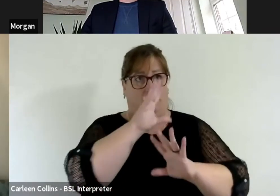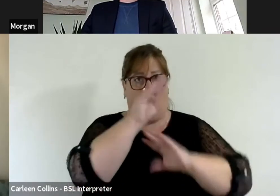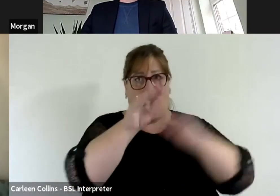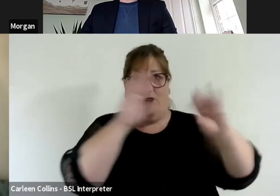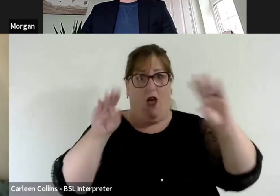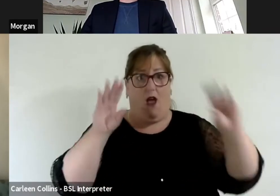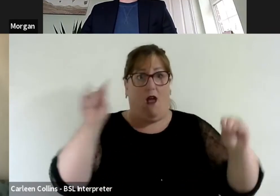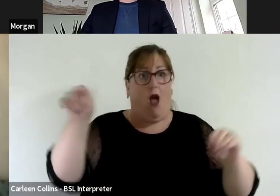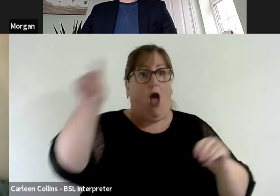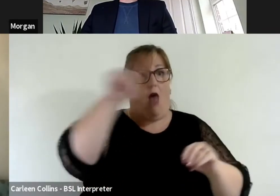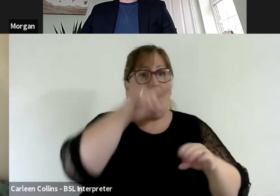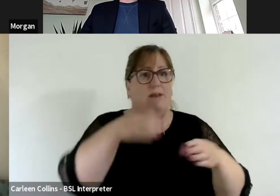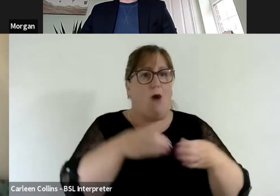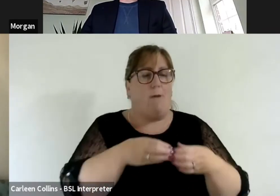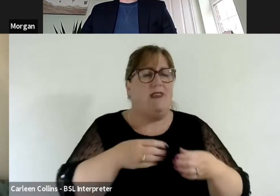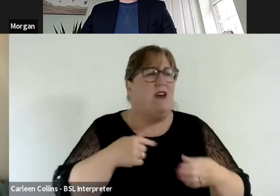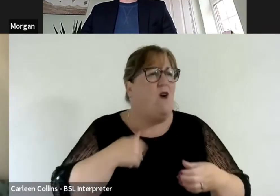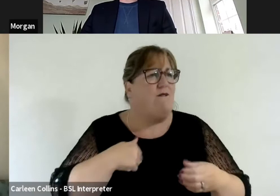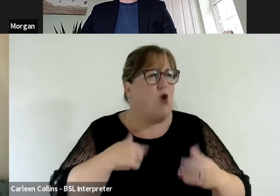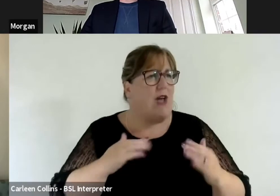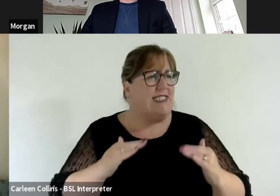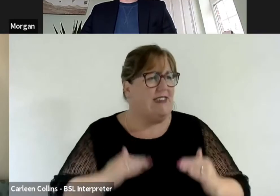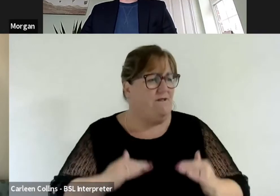We also have a recruitment report and review done every year and that notifies the department of any breaches.